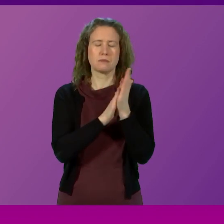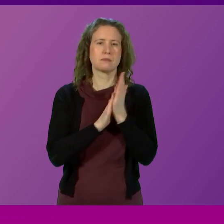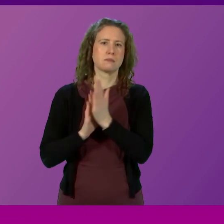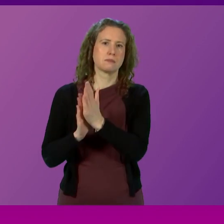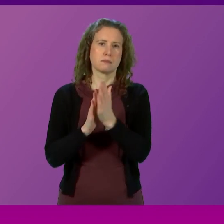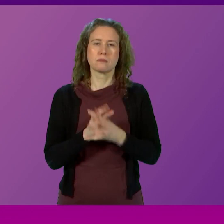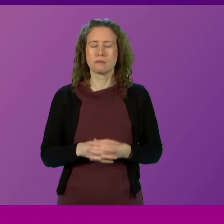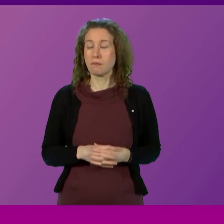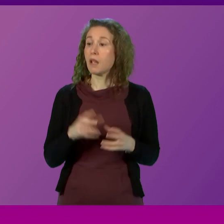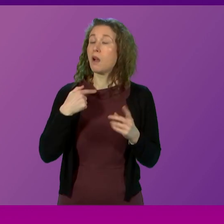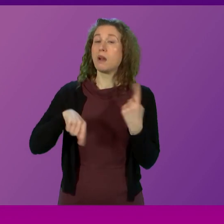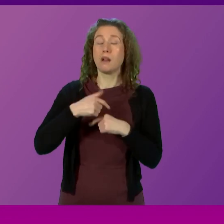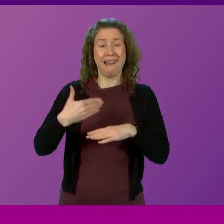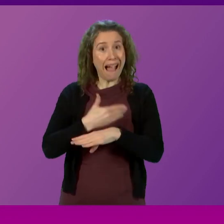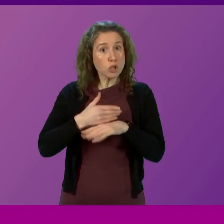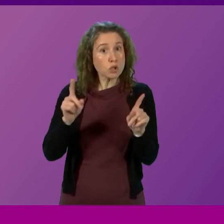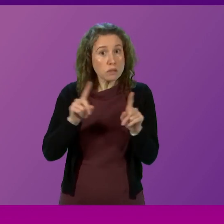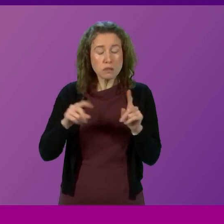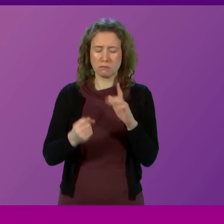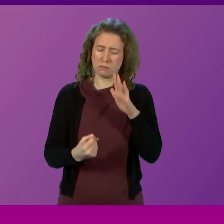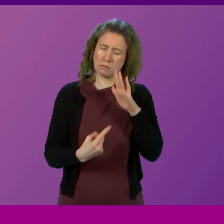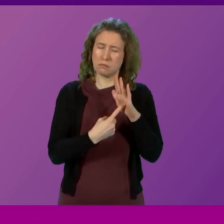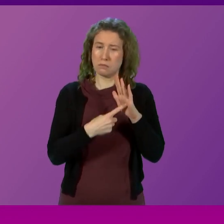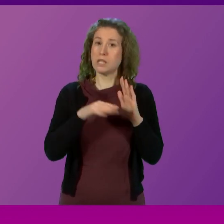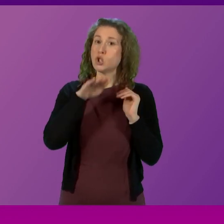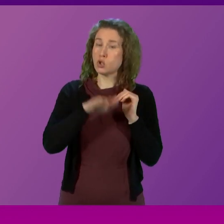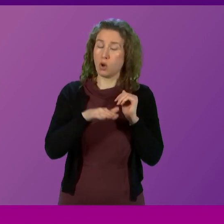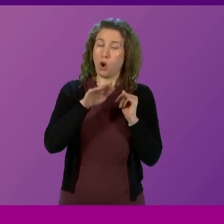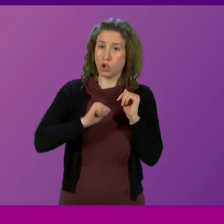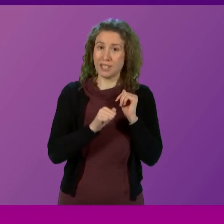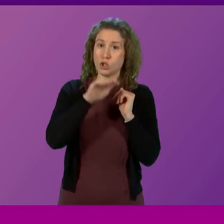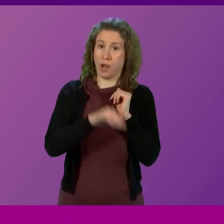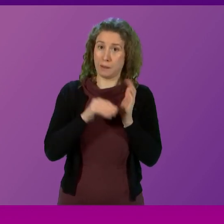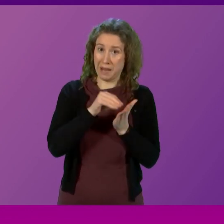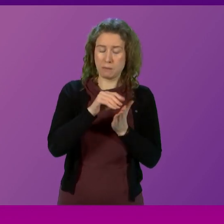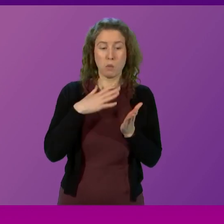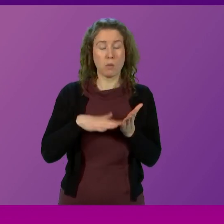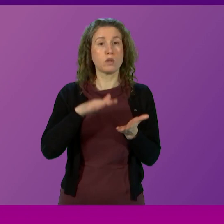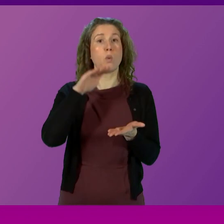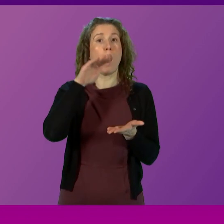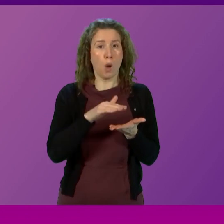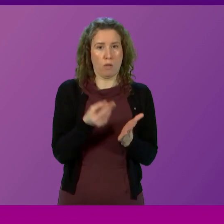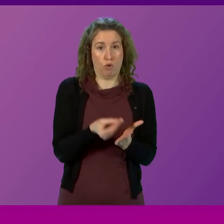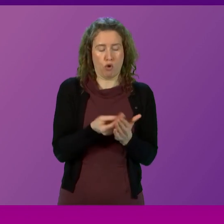The actions that we are taking—chief among them the Scottish child payment—are lowering the cost of raising a child in Scotland,